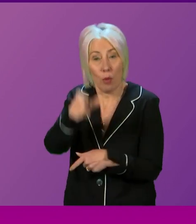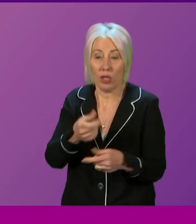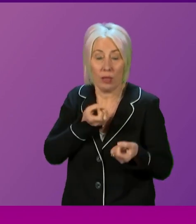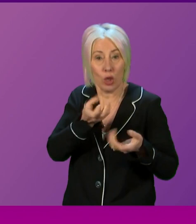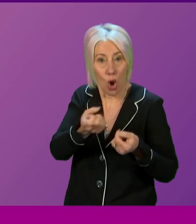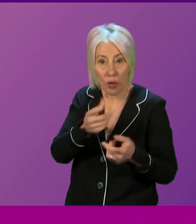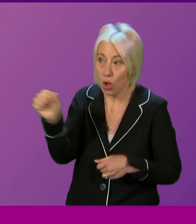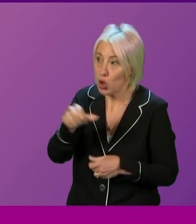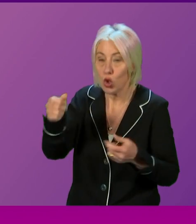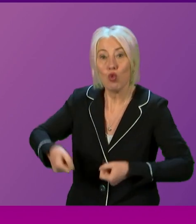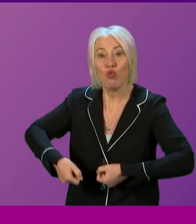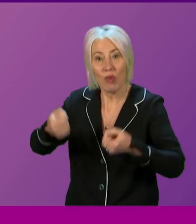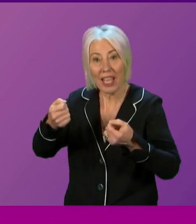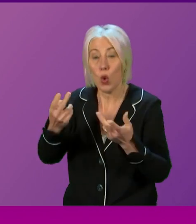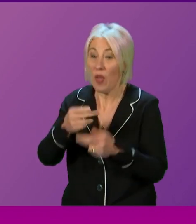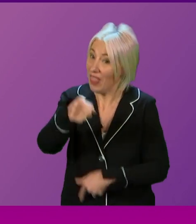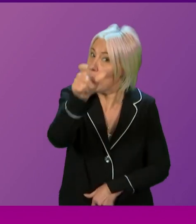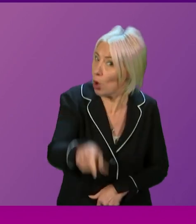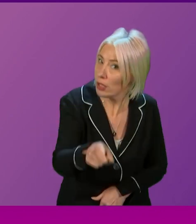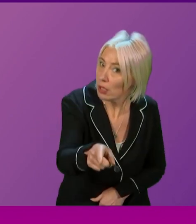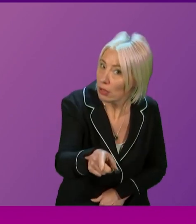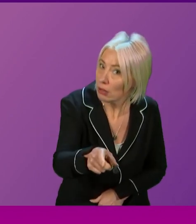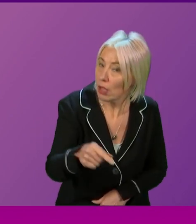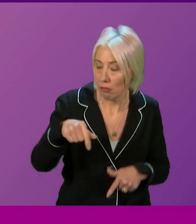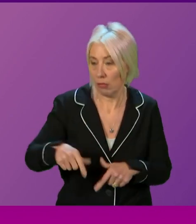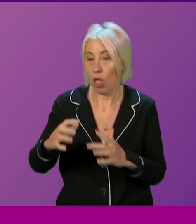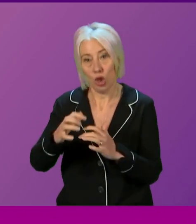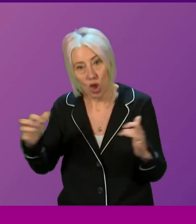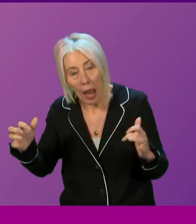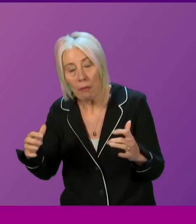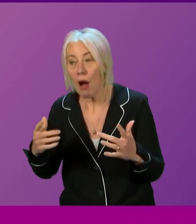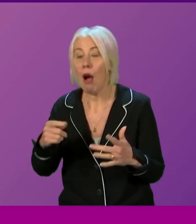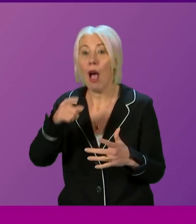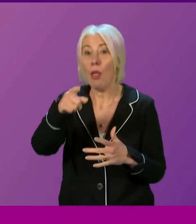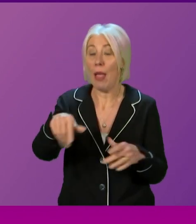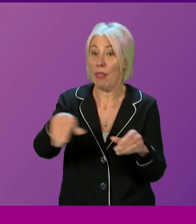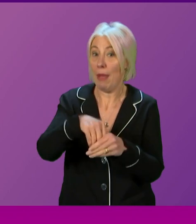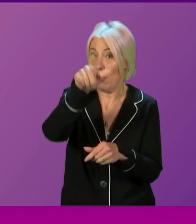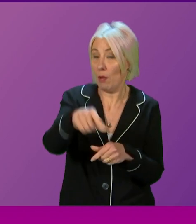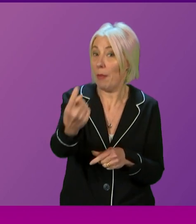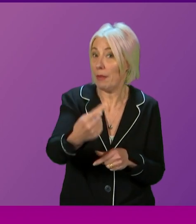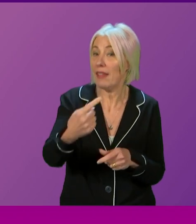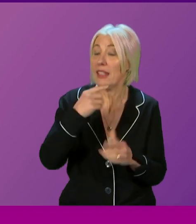they should raise it with that member. Members, including Mr Cole-Hamilton, will be aware that the Parliament has previously